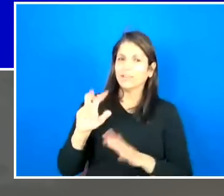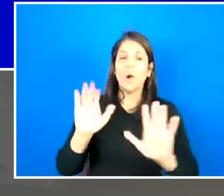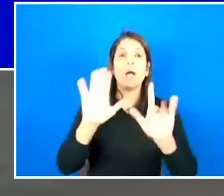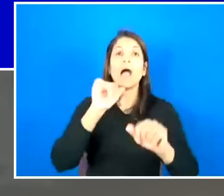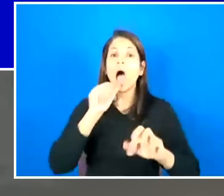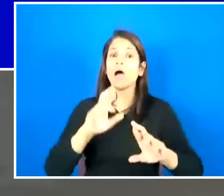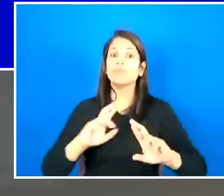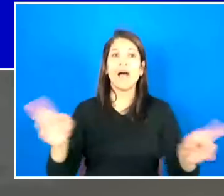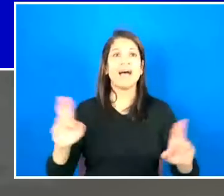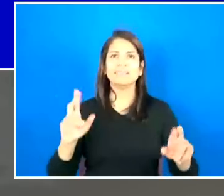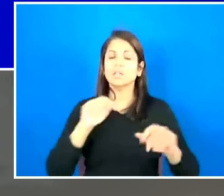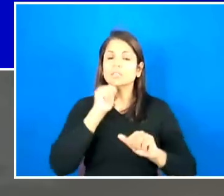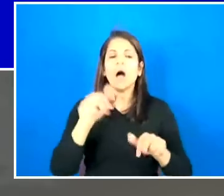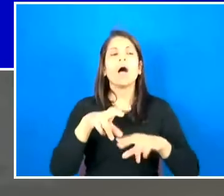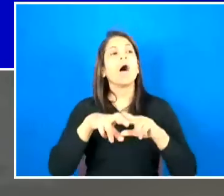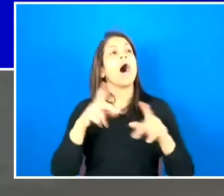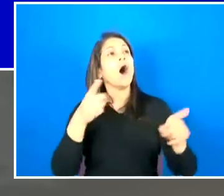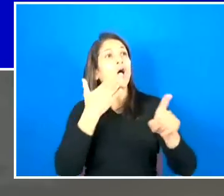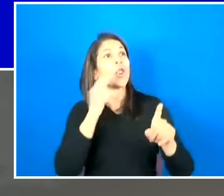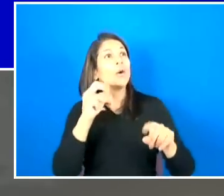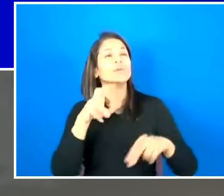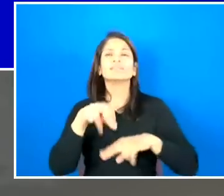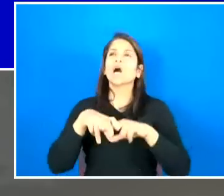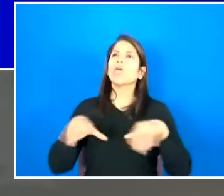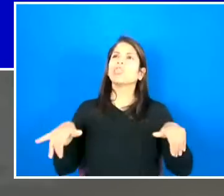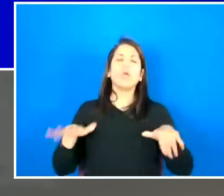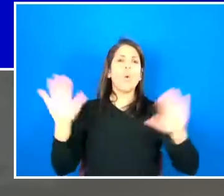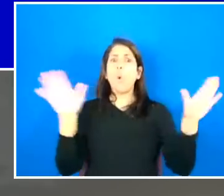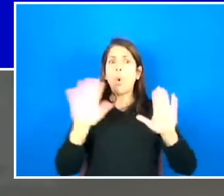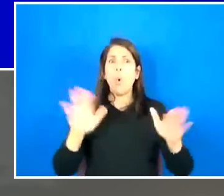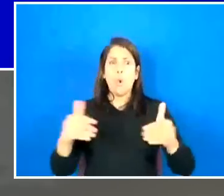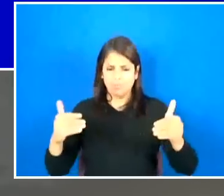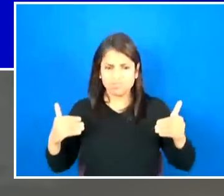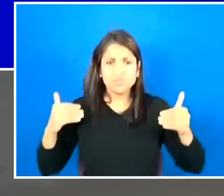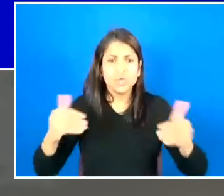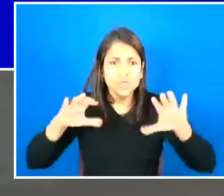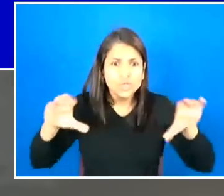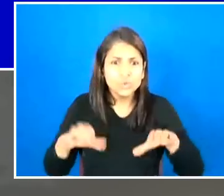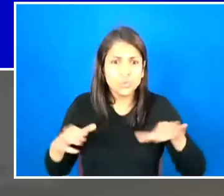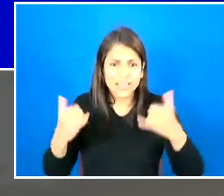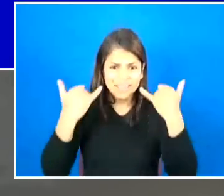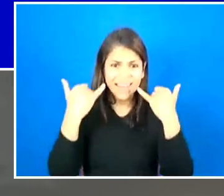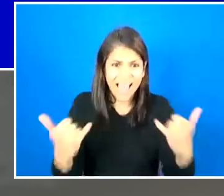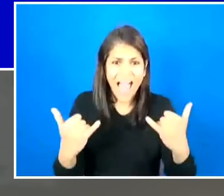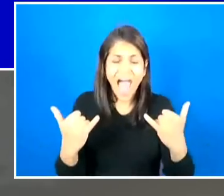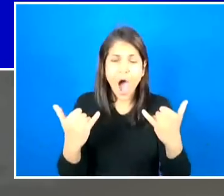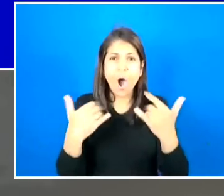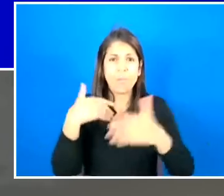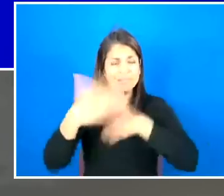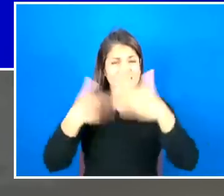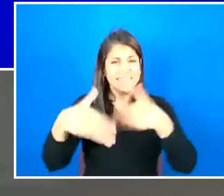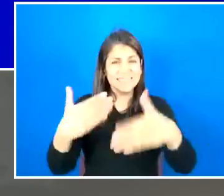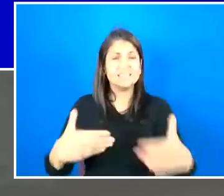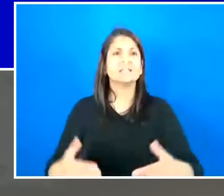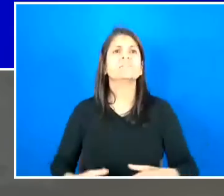BINUSESS OWNERS GO TO FBA.GOV PLEA SE IMMEDIATELY. GET THE APICPLATN,IO G ET READY THE